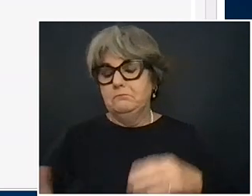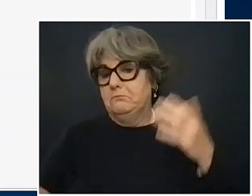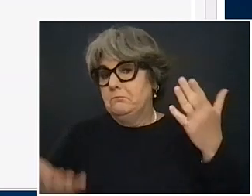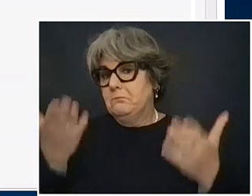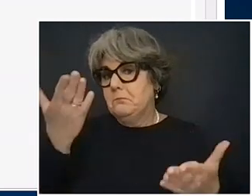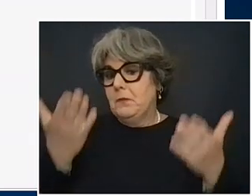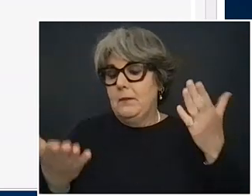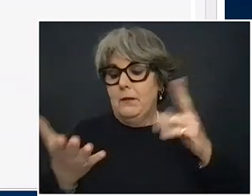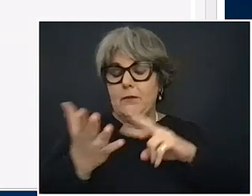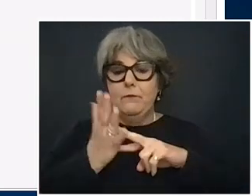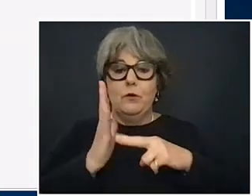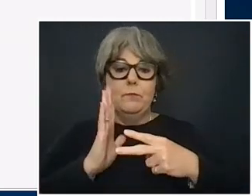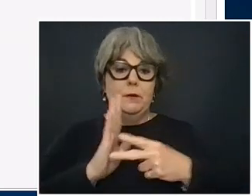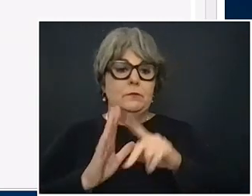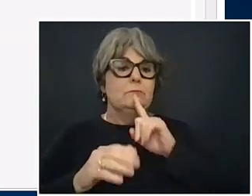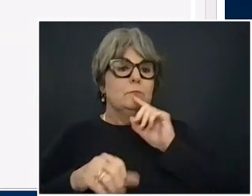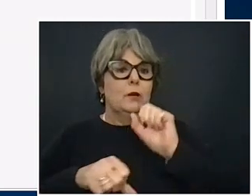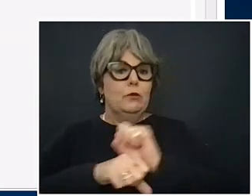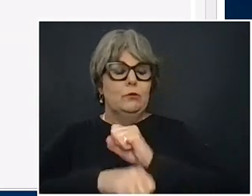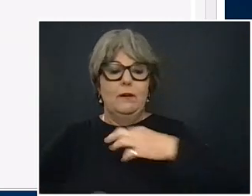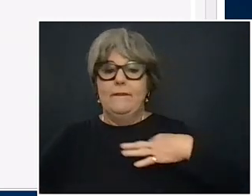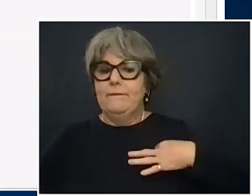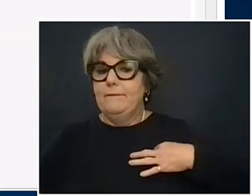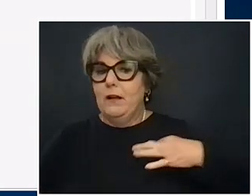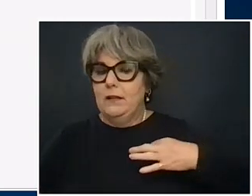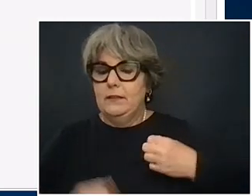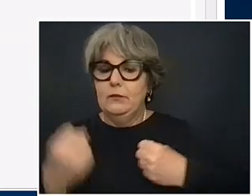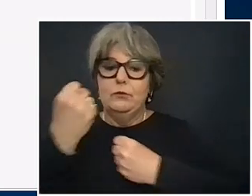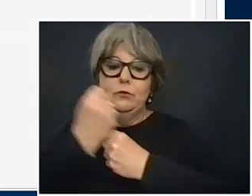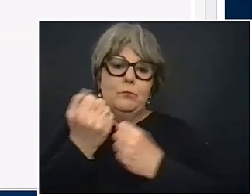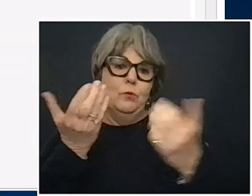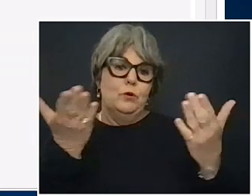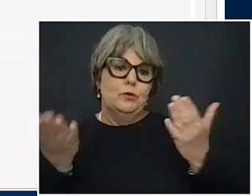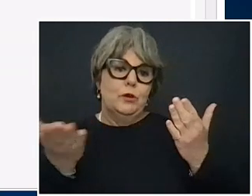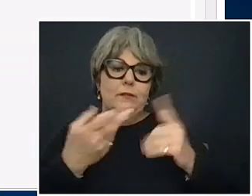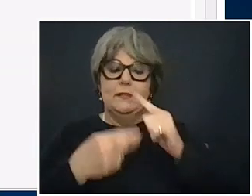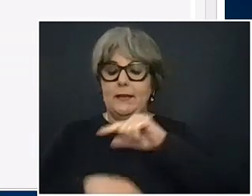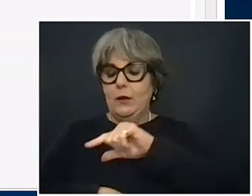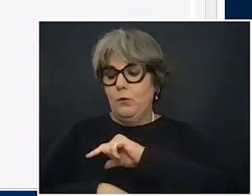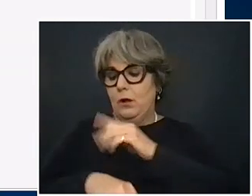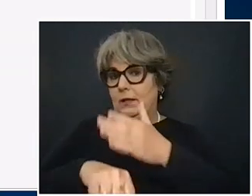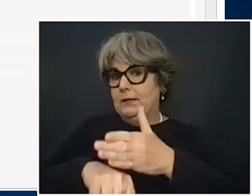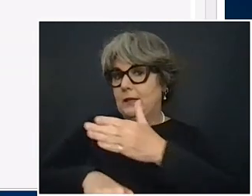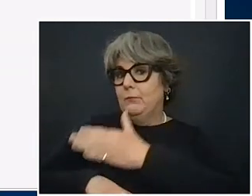of truly voluntary support services and quality improvement, one accreditor may be